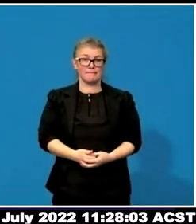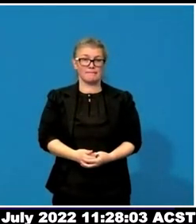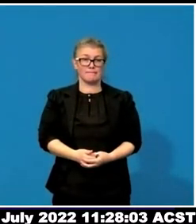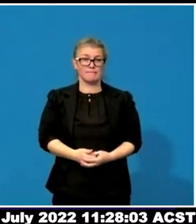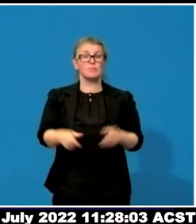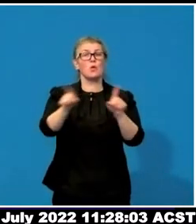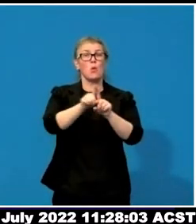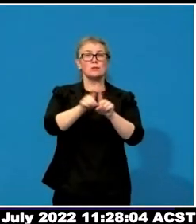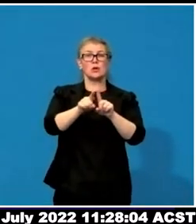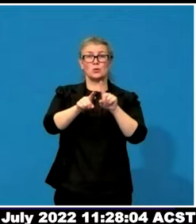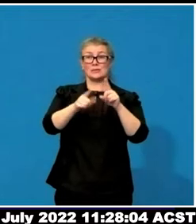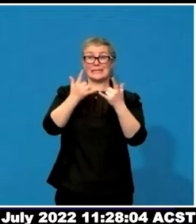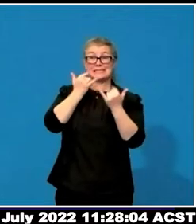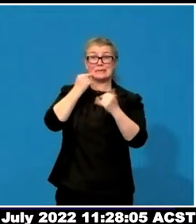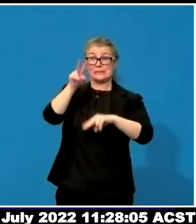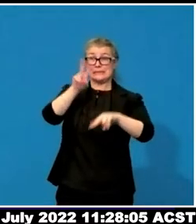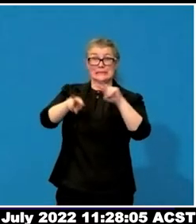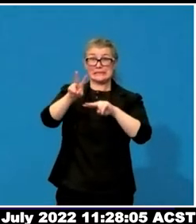integral part of the NDIS scheme.